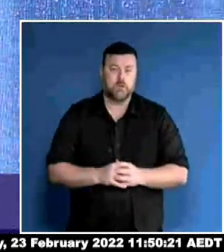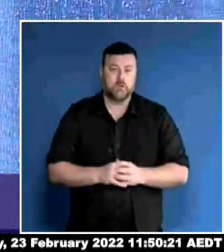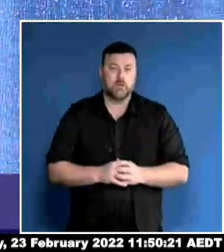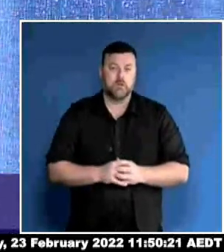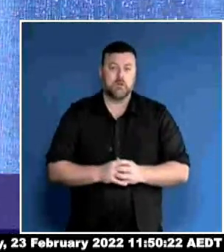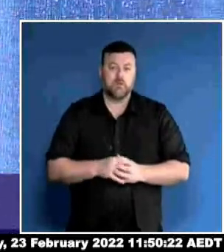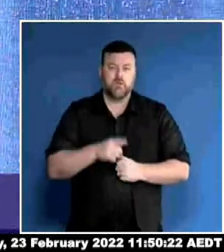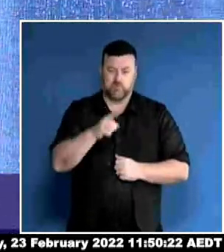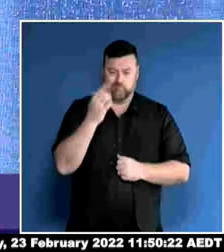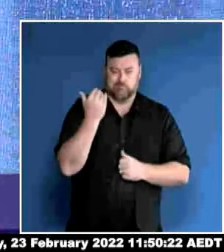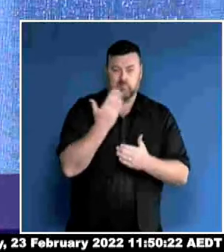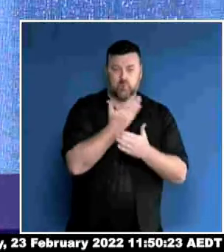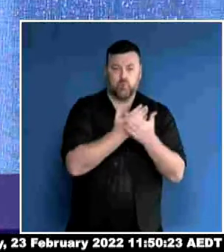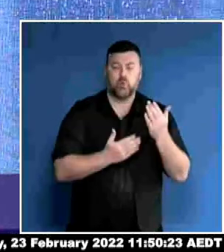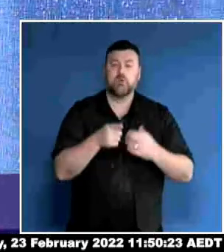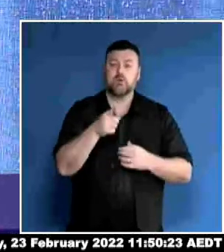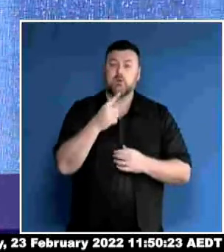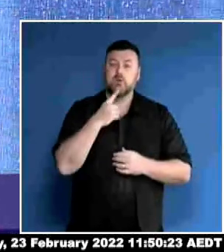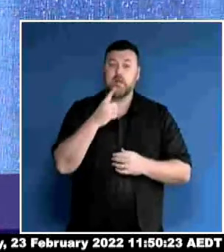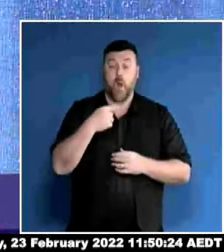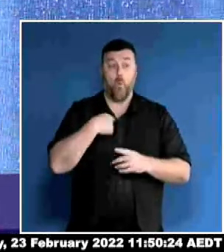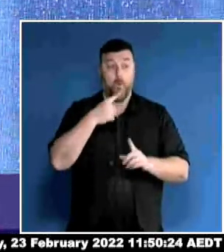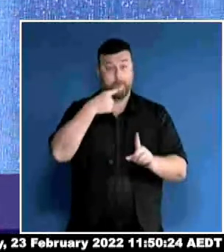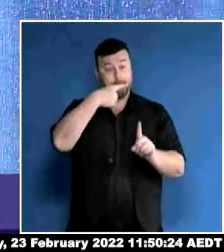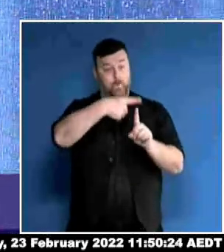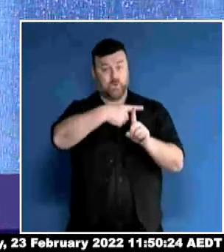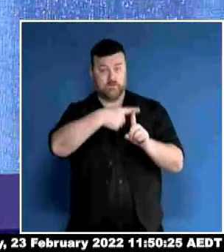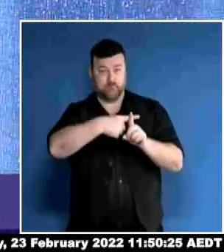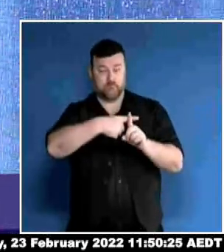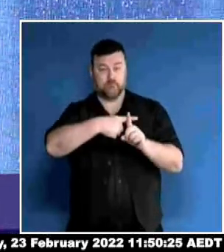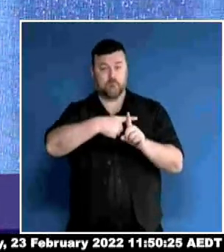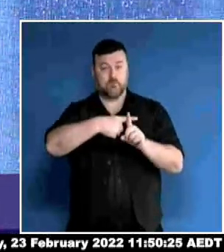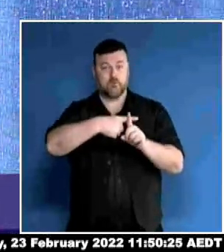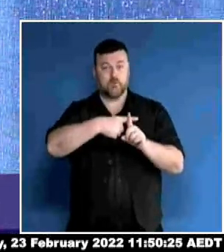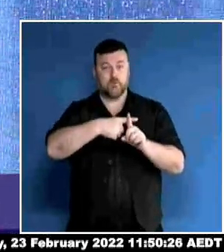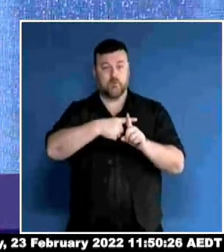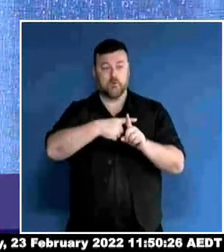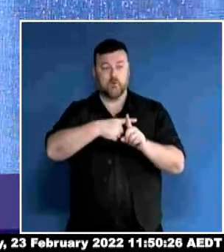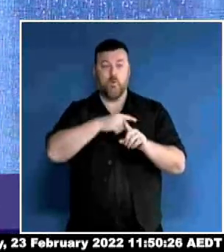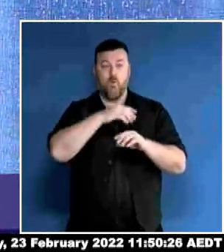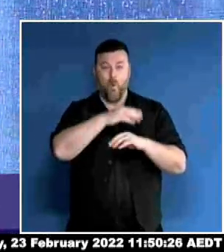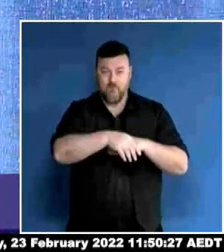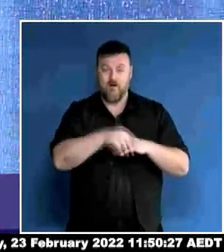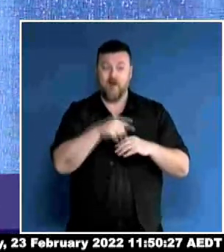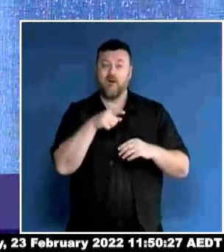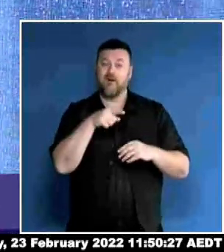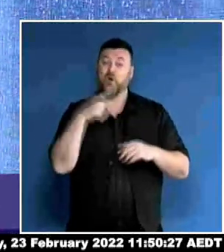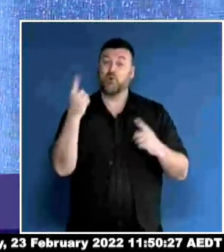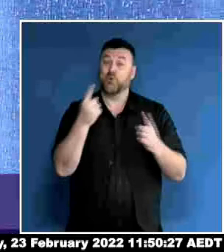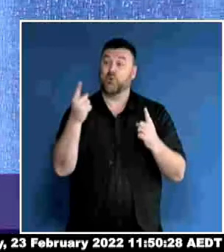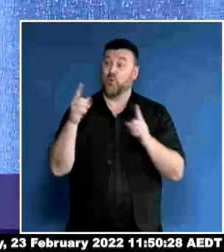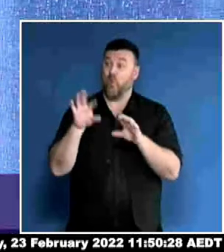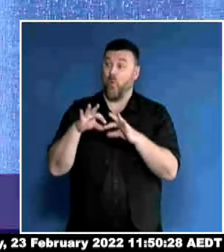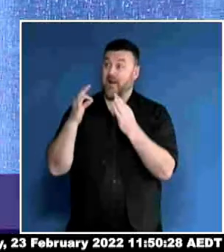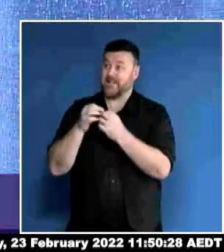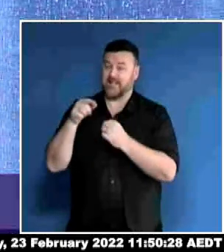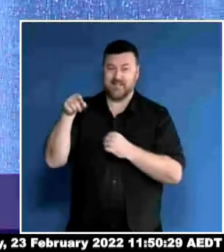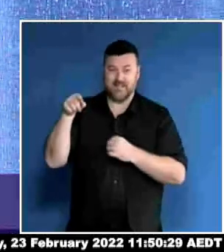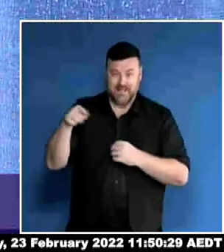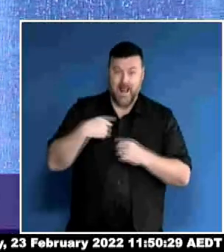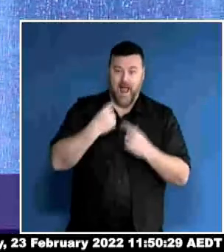consequences of understanding disability, but YDAS have recognised that perhaps DES